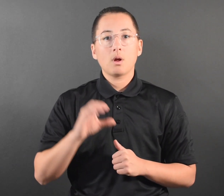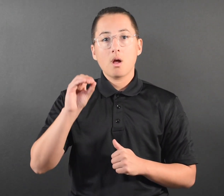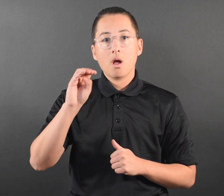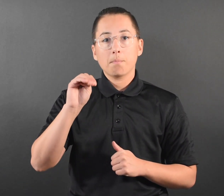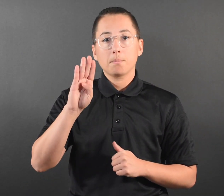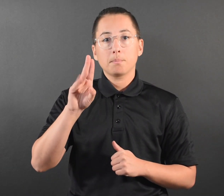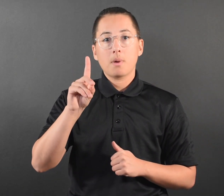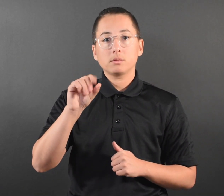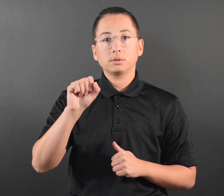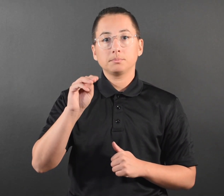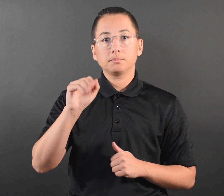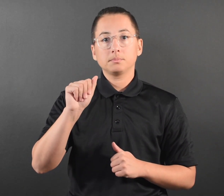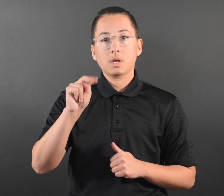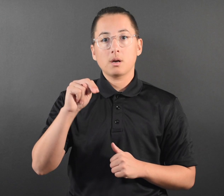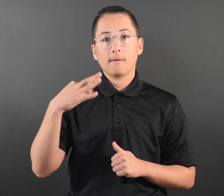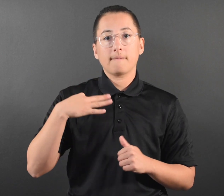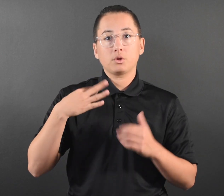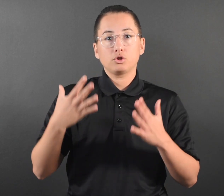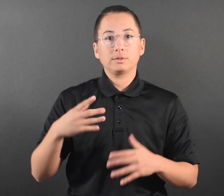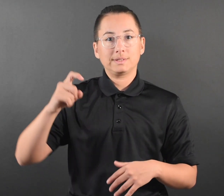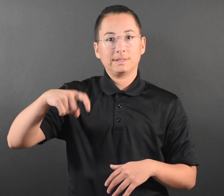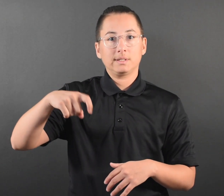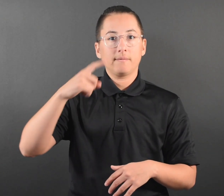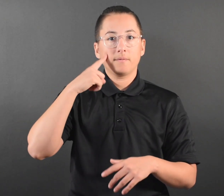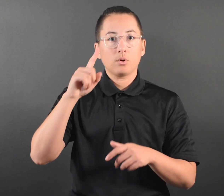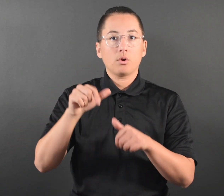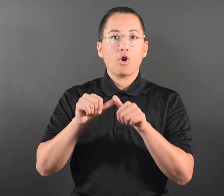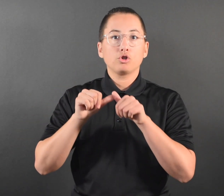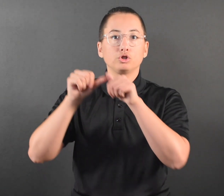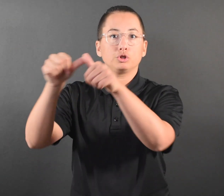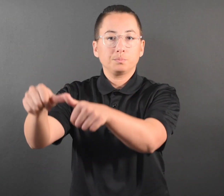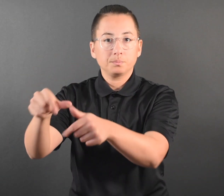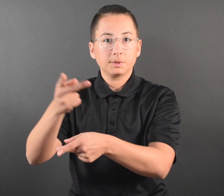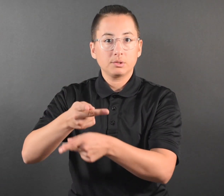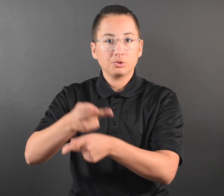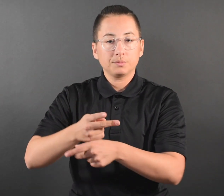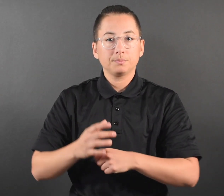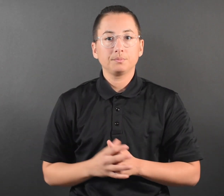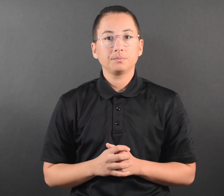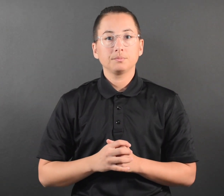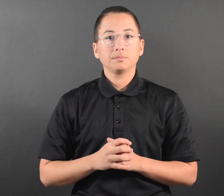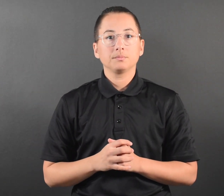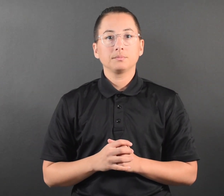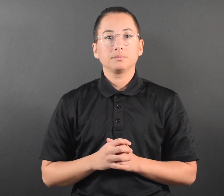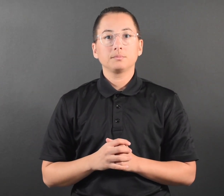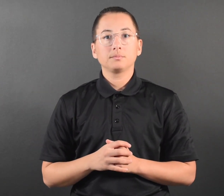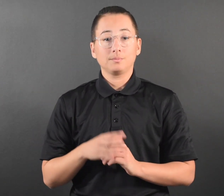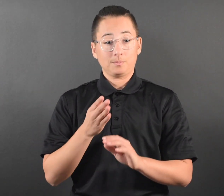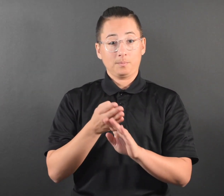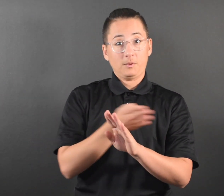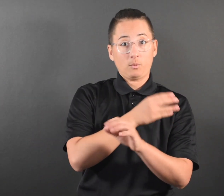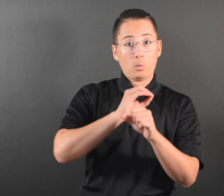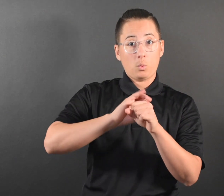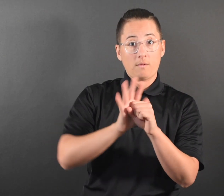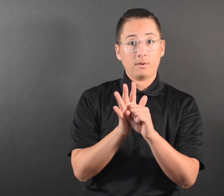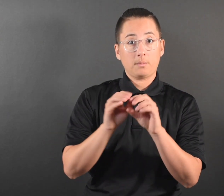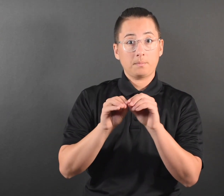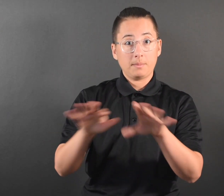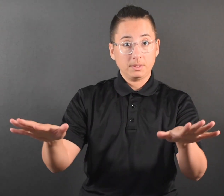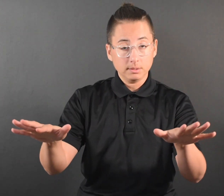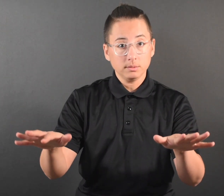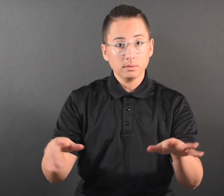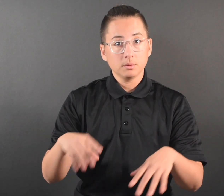Ombudsman Volunteers Needed for Long-term Care Before the COVID-19 pandemic, the Minnesota’s